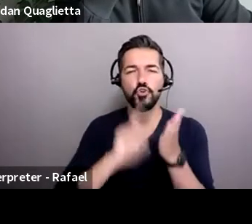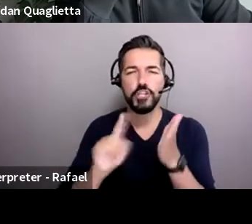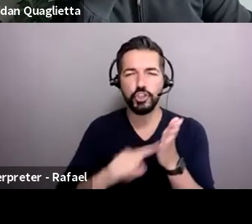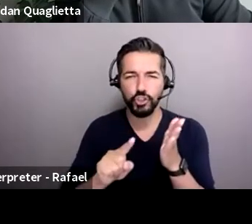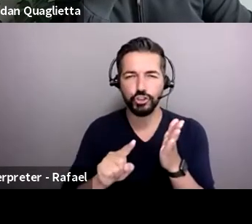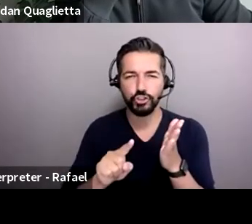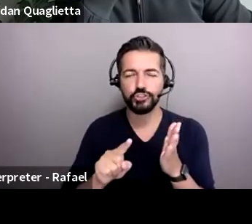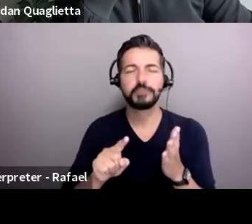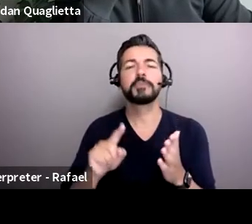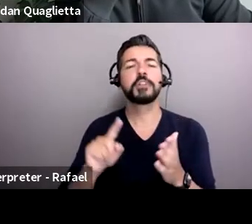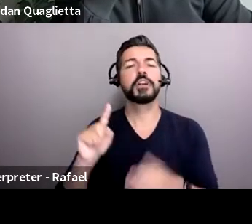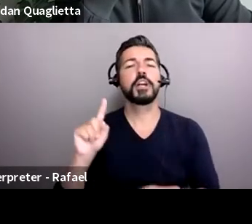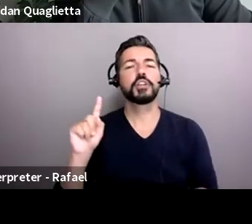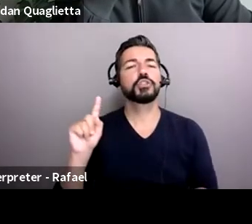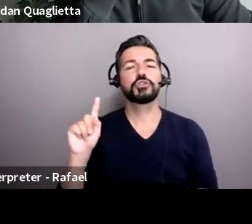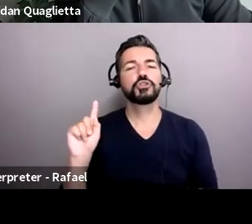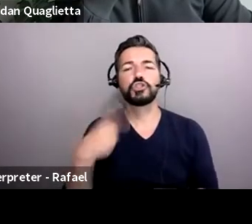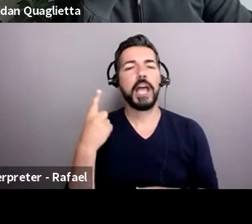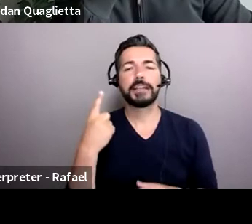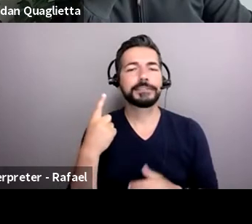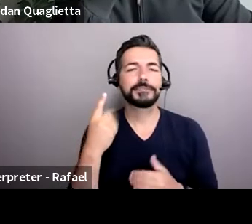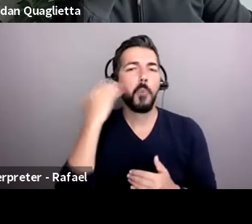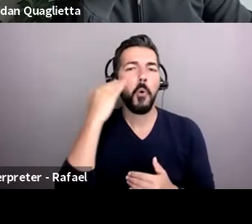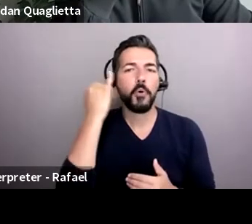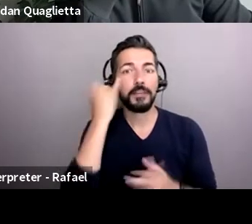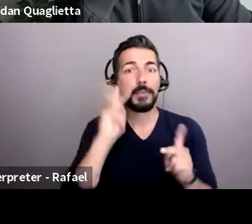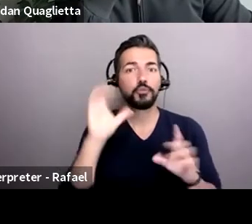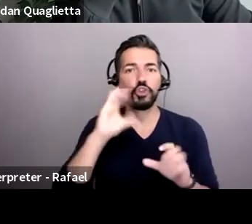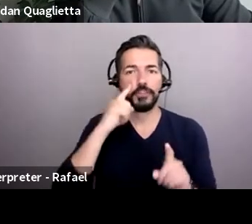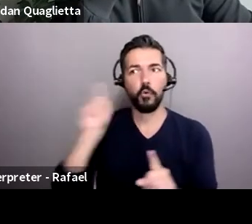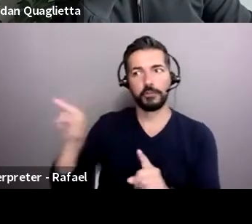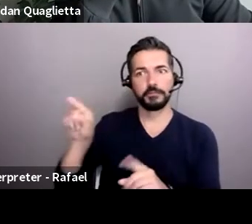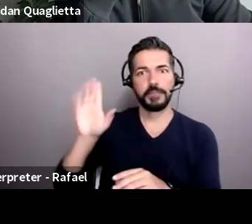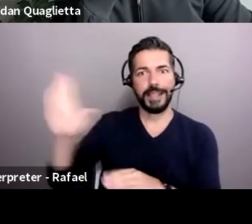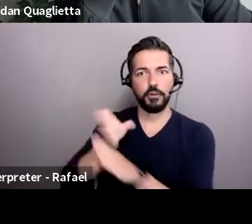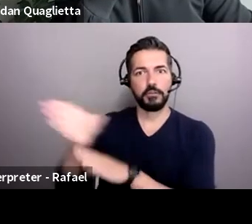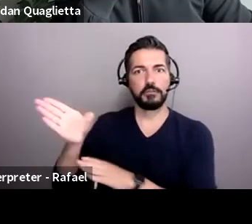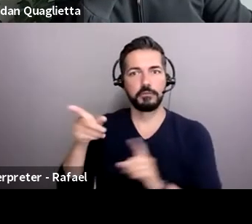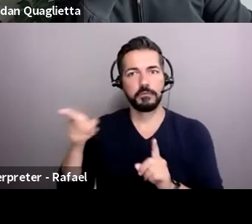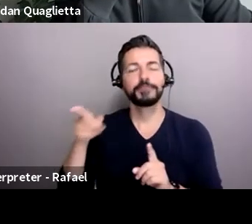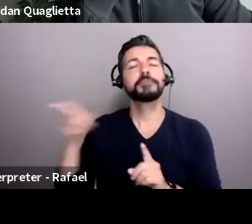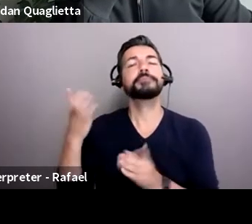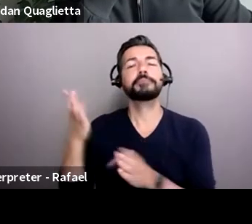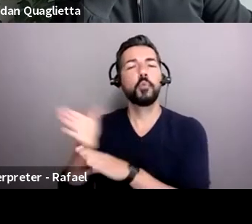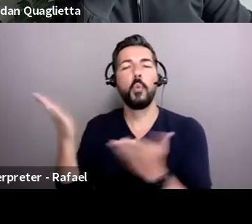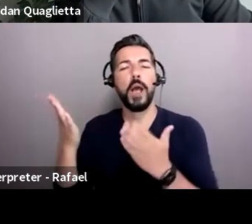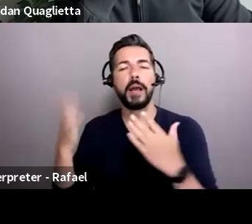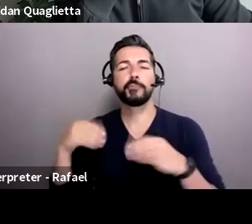Are people searching for what we want to do and what they wanted to do was provide healthcare to enterprise